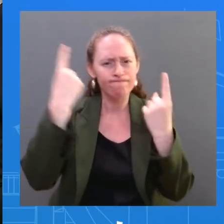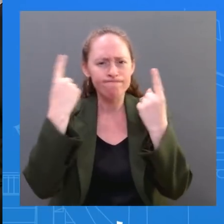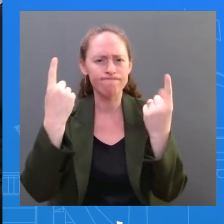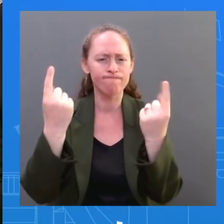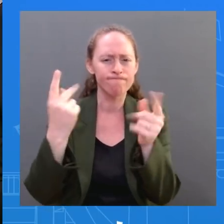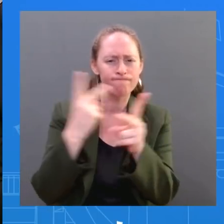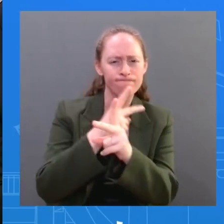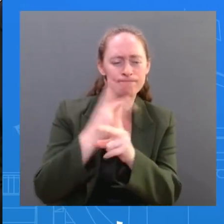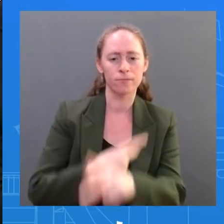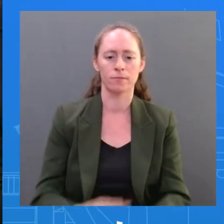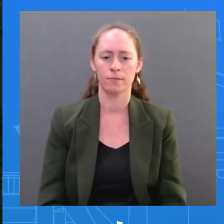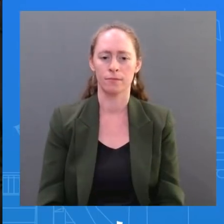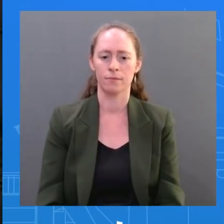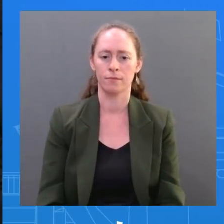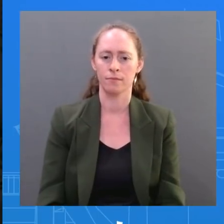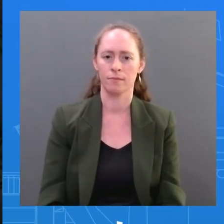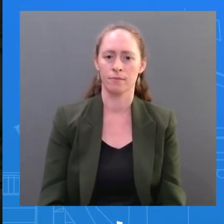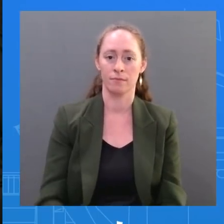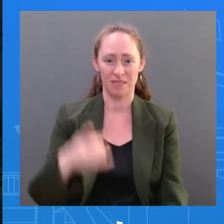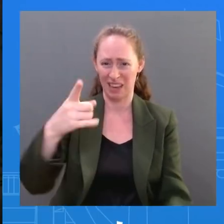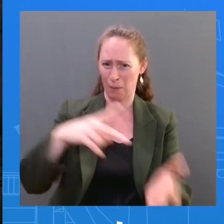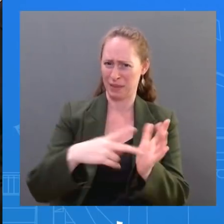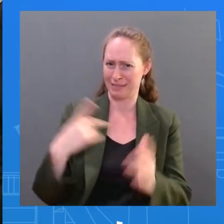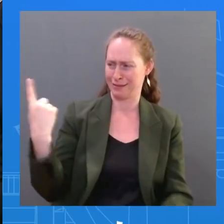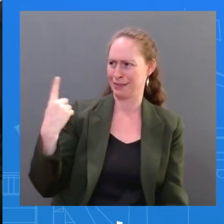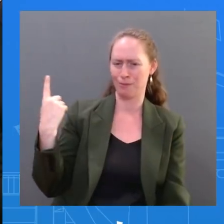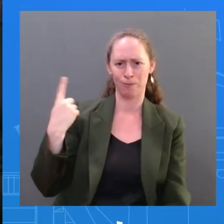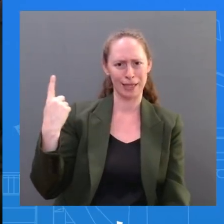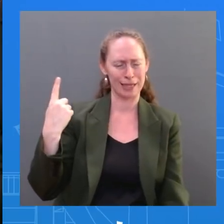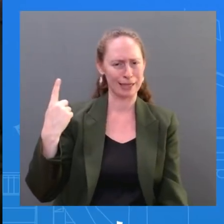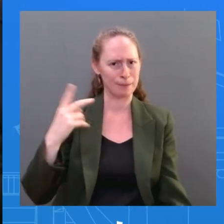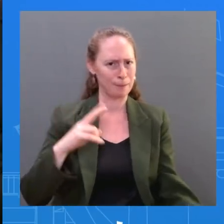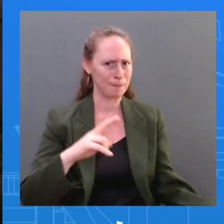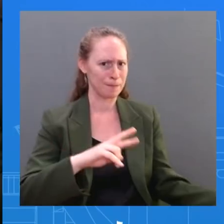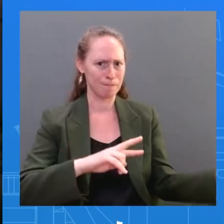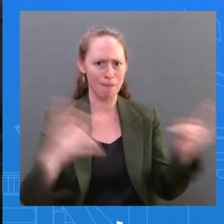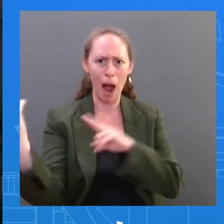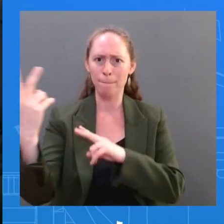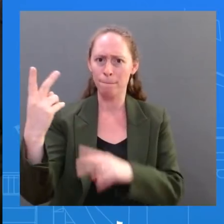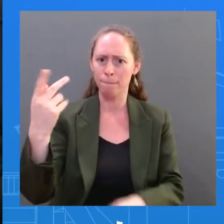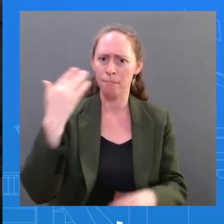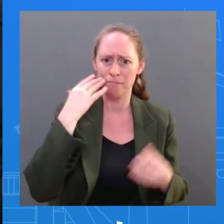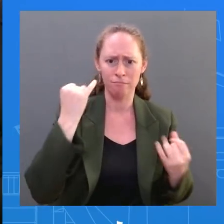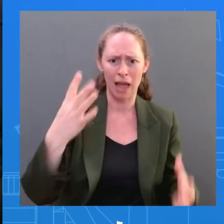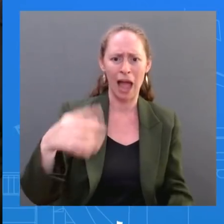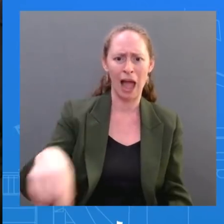and some of the frustration is undoubtedly -- through anybody in this room that's spoken to a voter